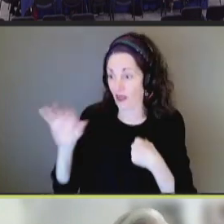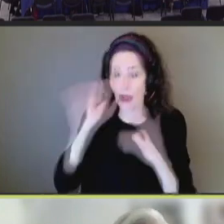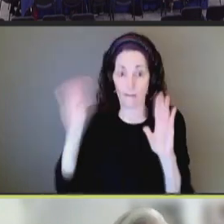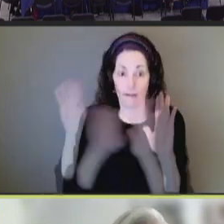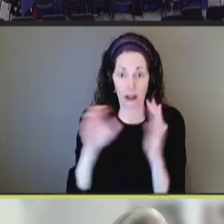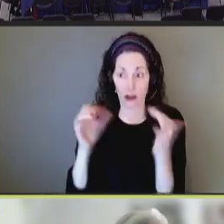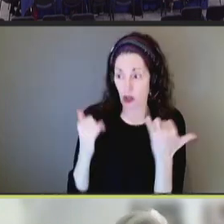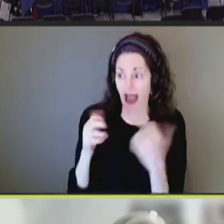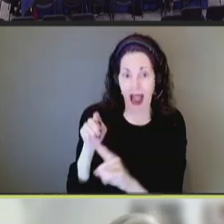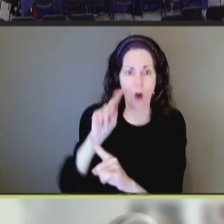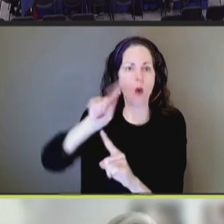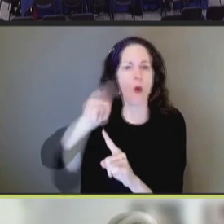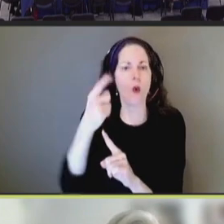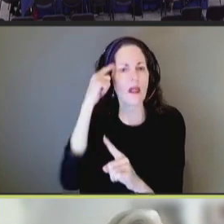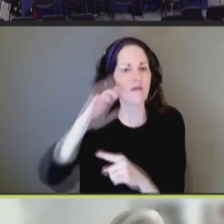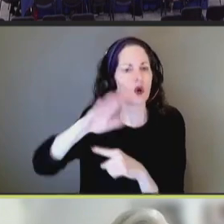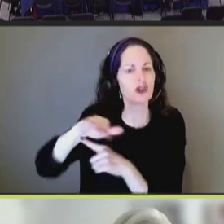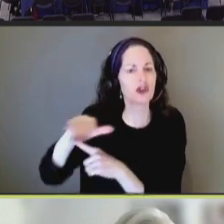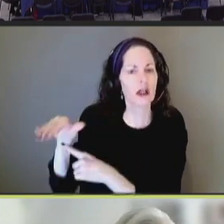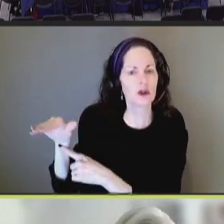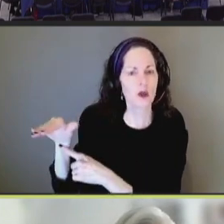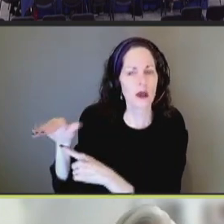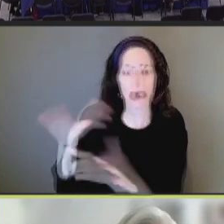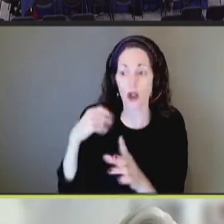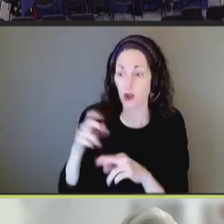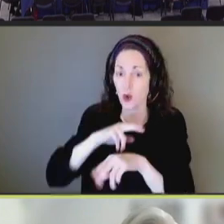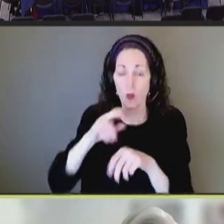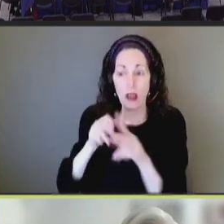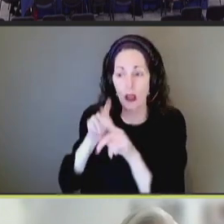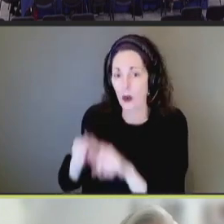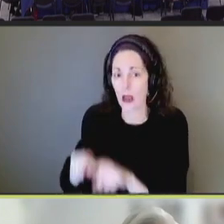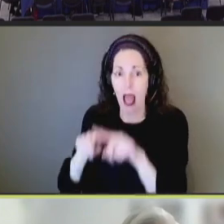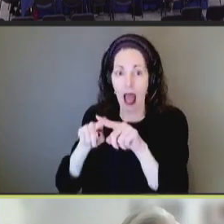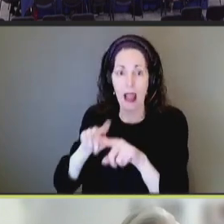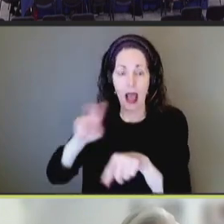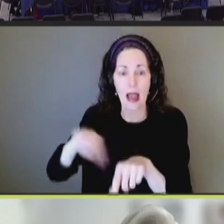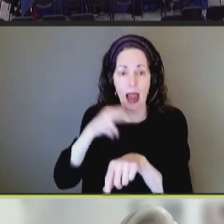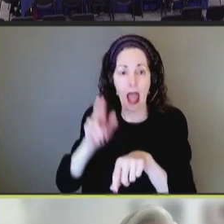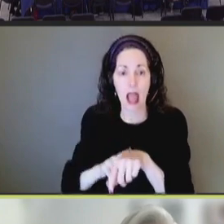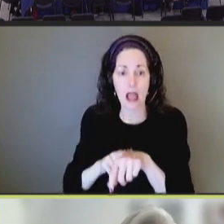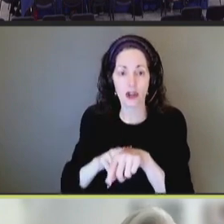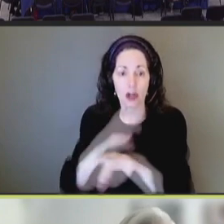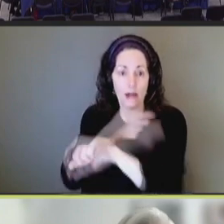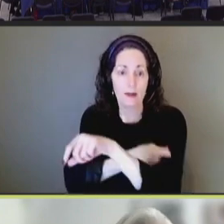we rely on the national immunization survey for our estimates. Because,